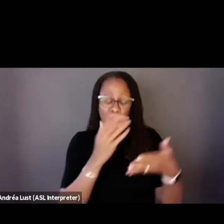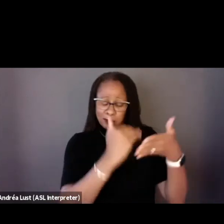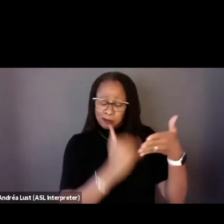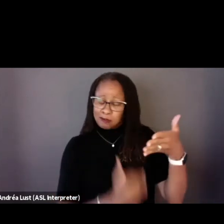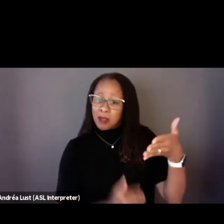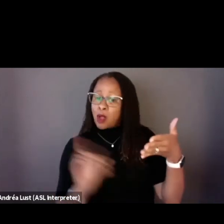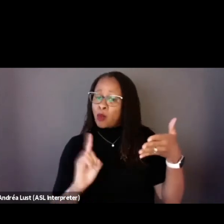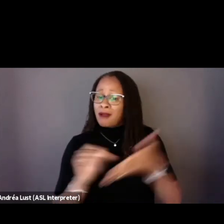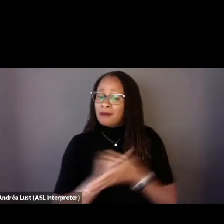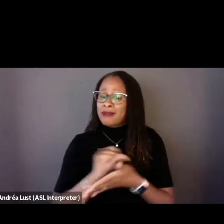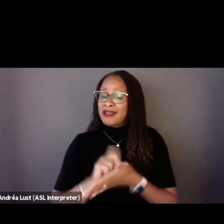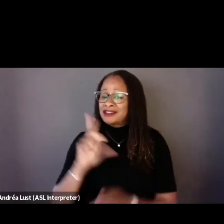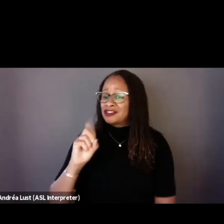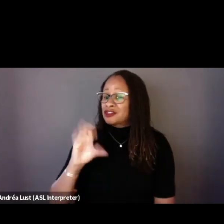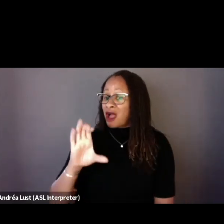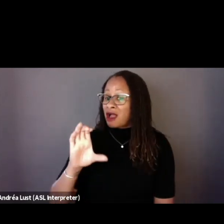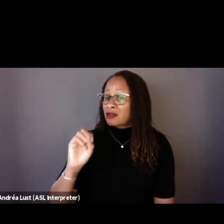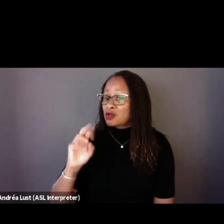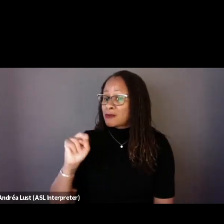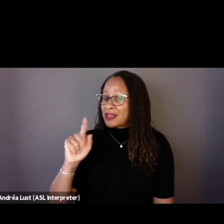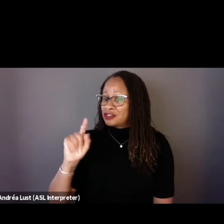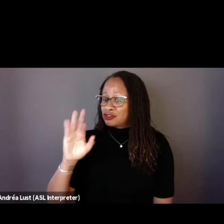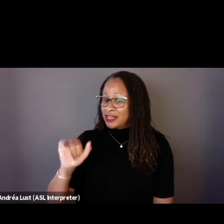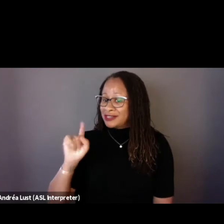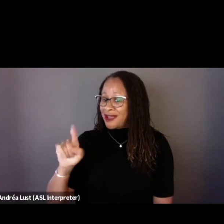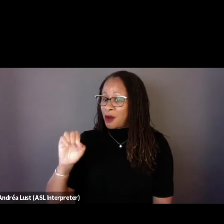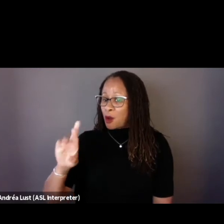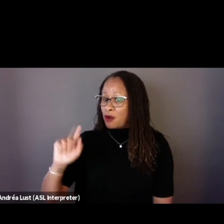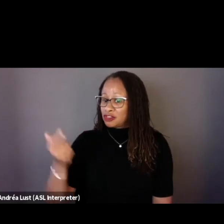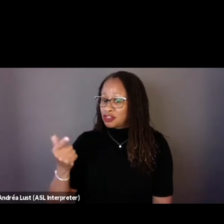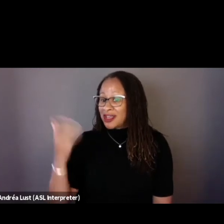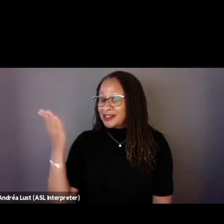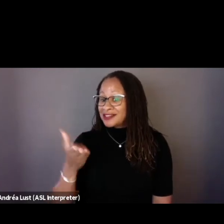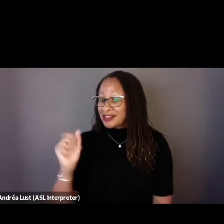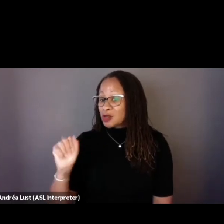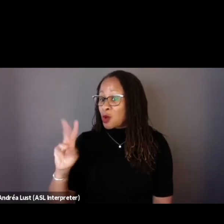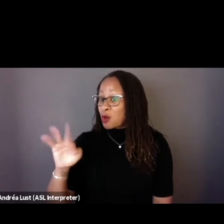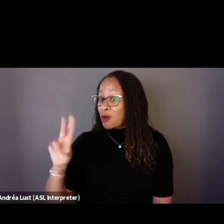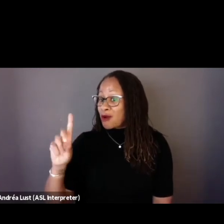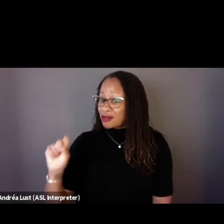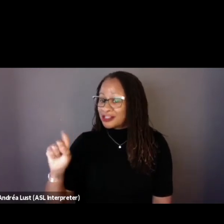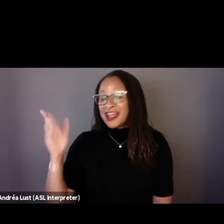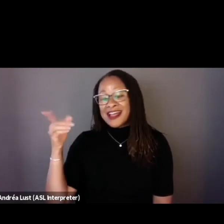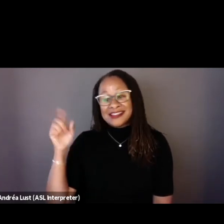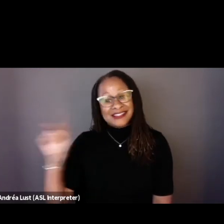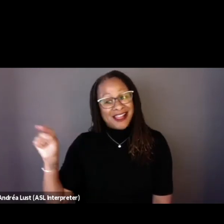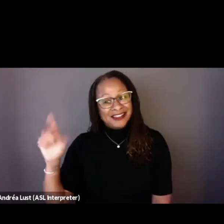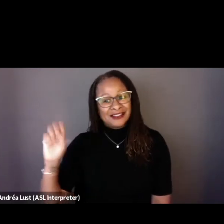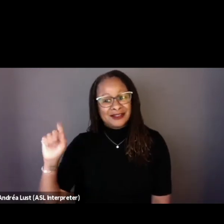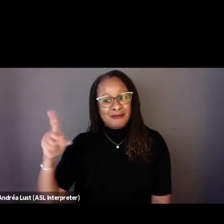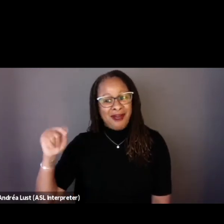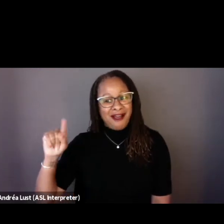documentary.org/awards-spotlight. And with that said,